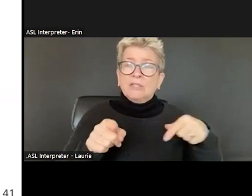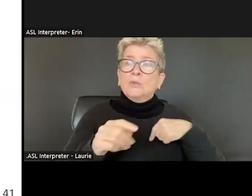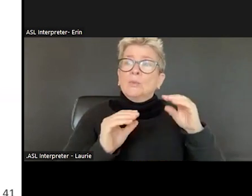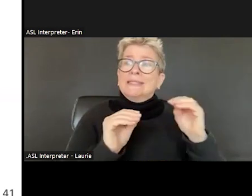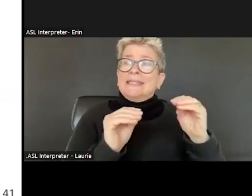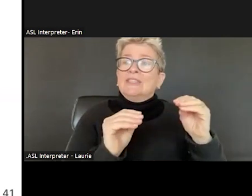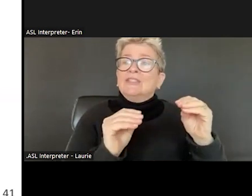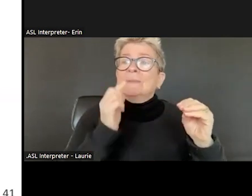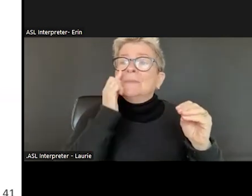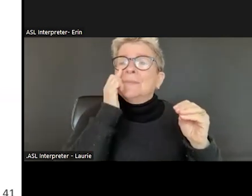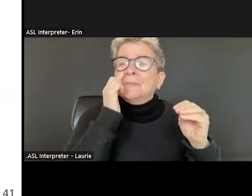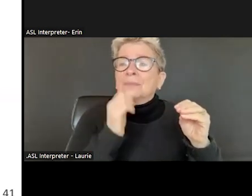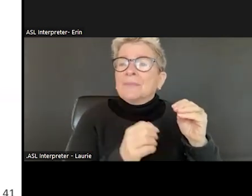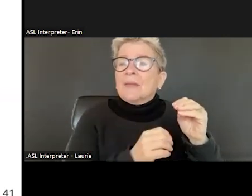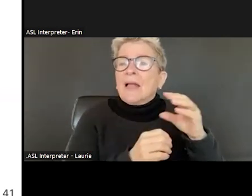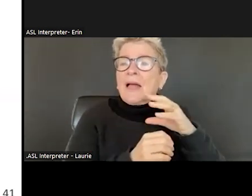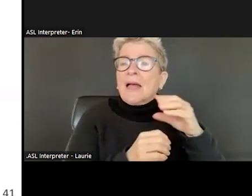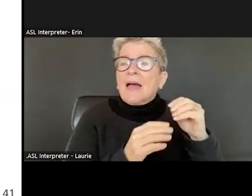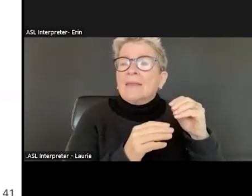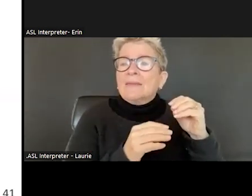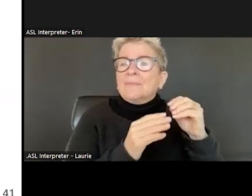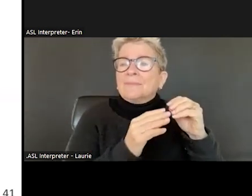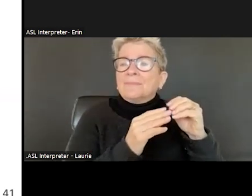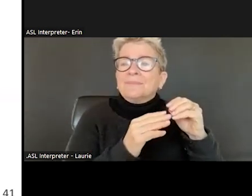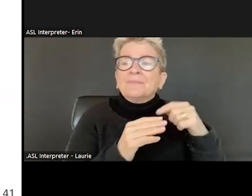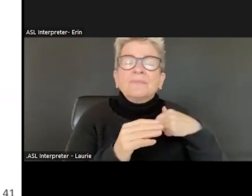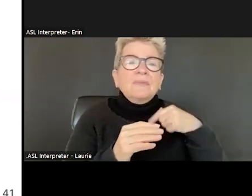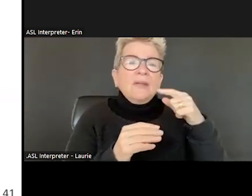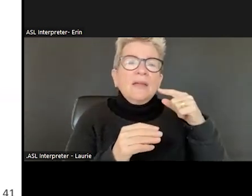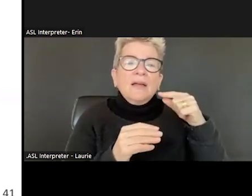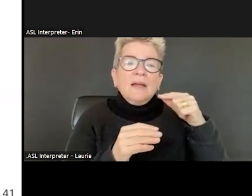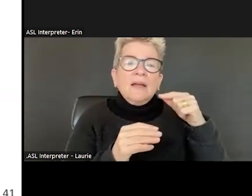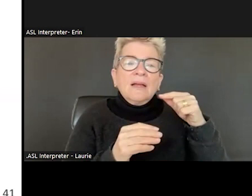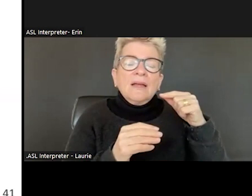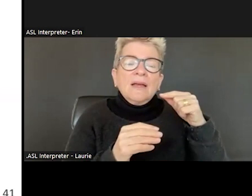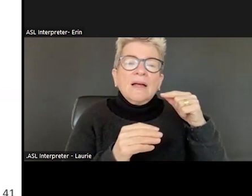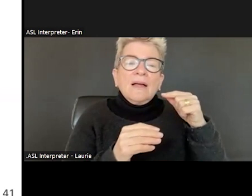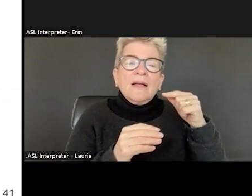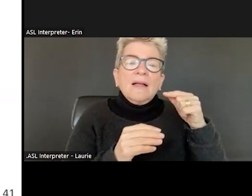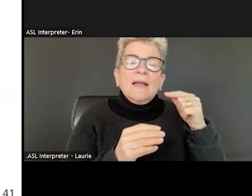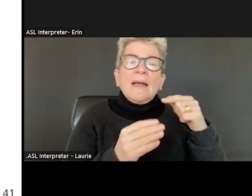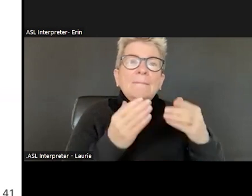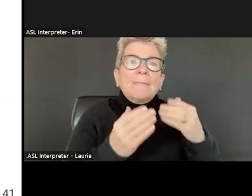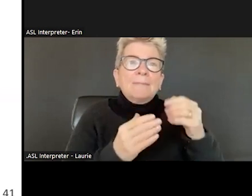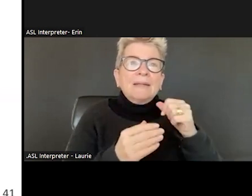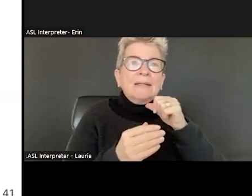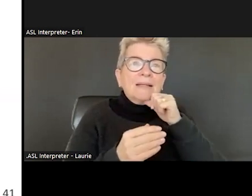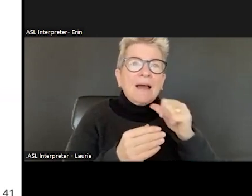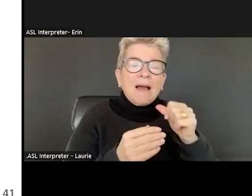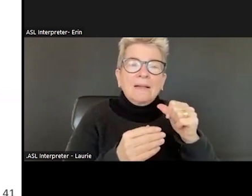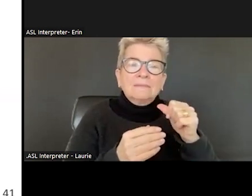less confident about teaching investment or taxes, which is maybe not completely out of the realm